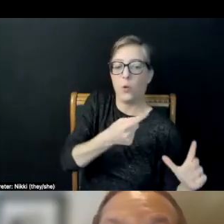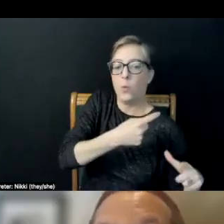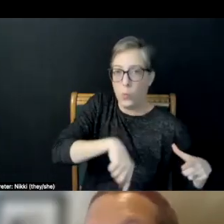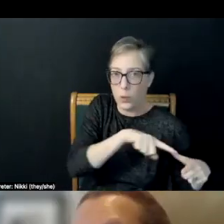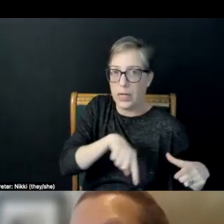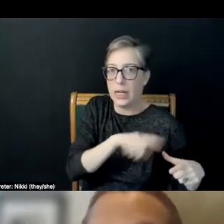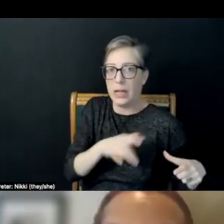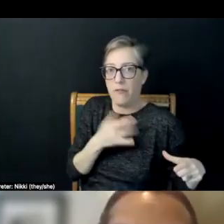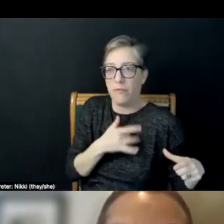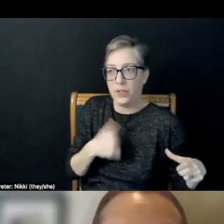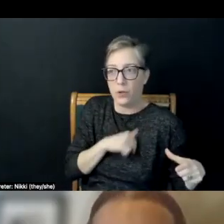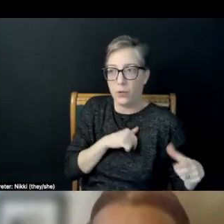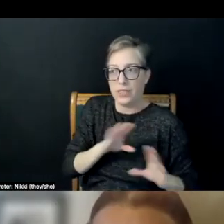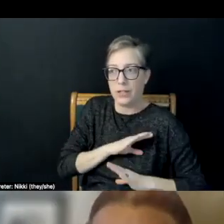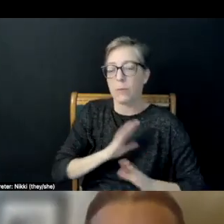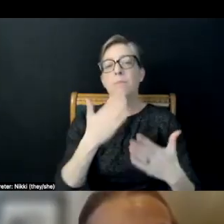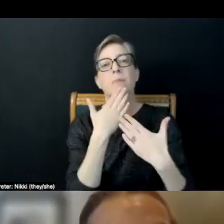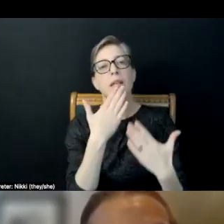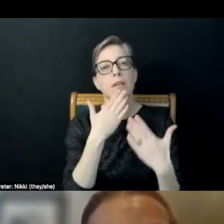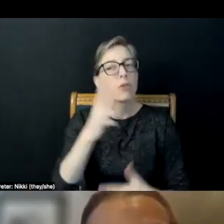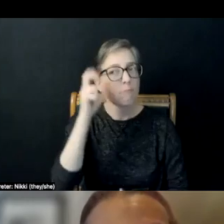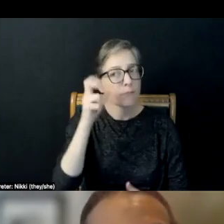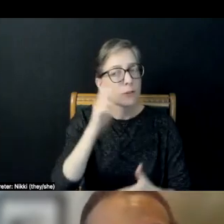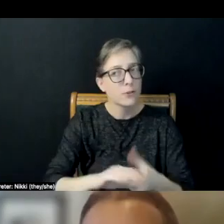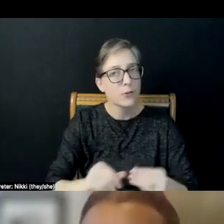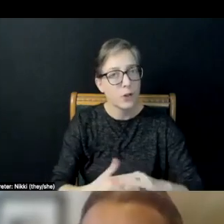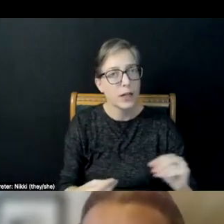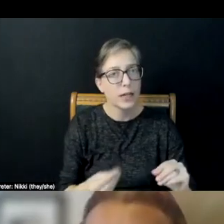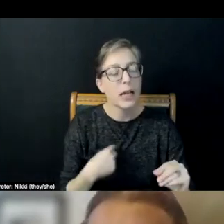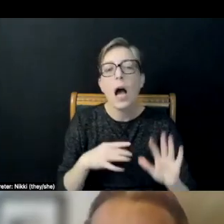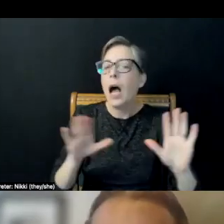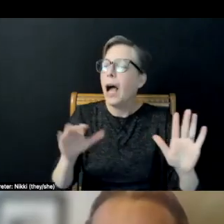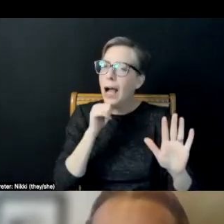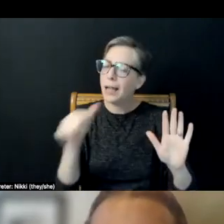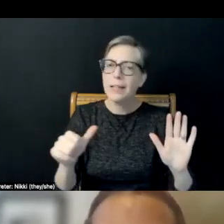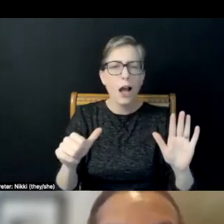Thank you for hearing that story, I'm not totally put off to the NICU I also want to say that while we were there,